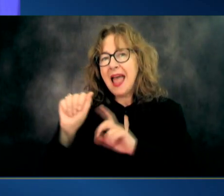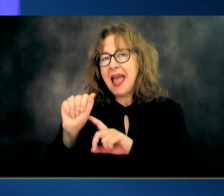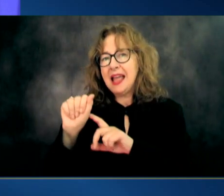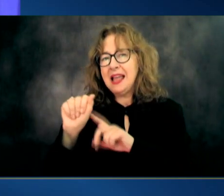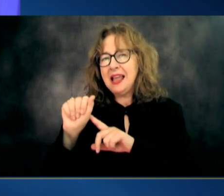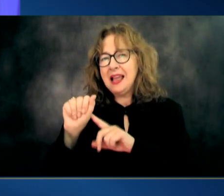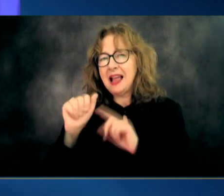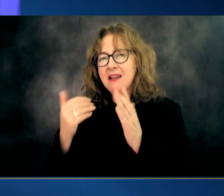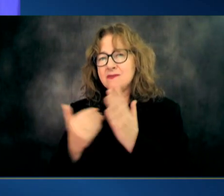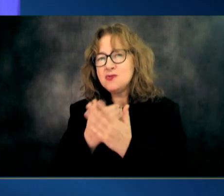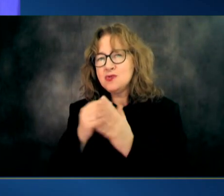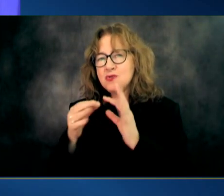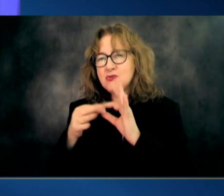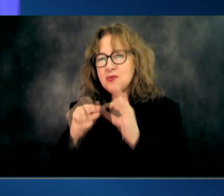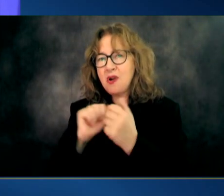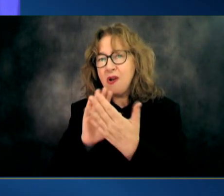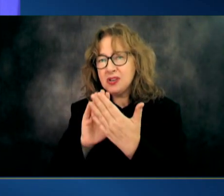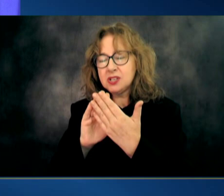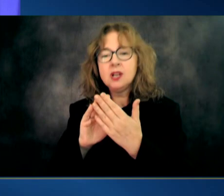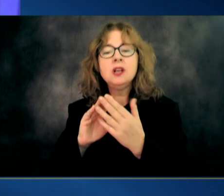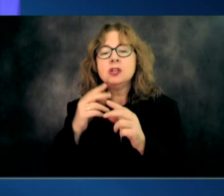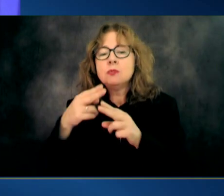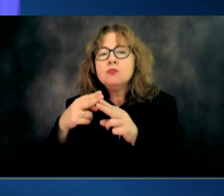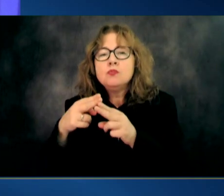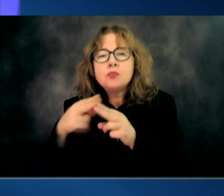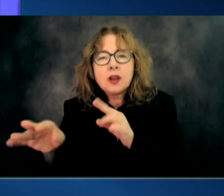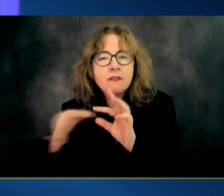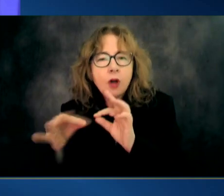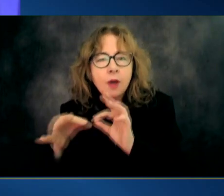remarks -- because we know we're keeping you from lunch -- is Michael Goldstein,